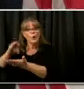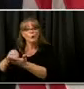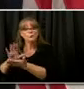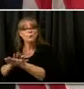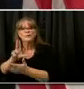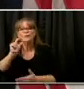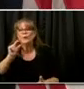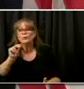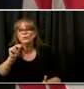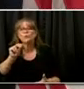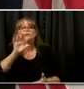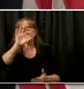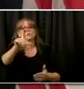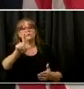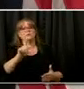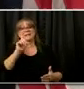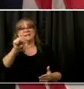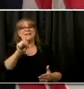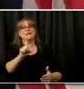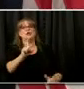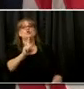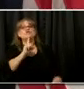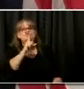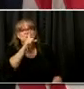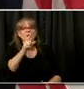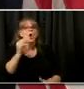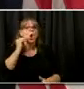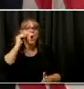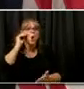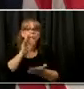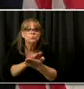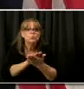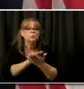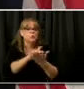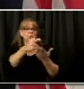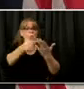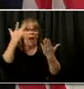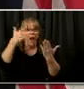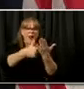curriculum as their guide it's not something to be taken lightly so unless you're truly ready